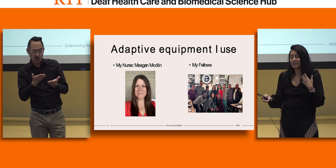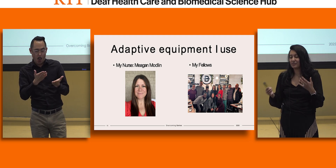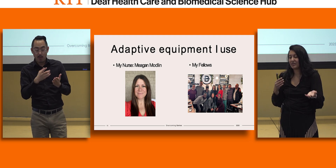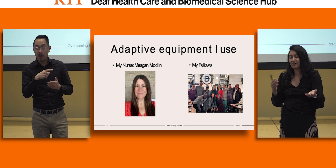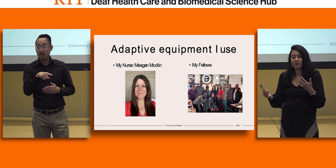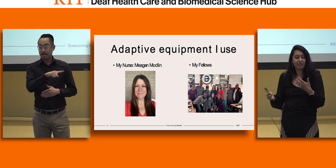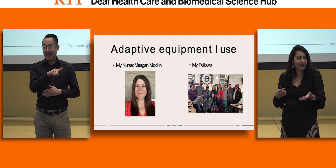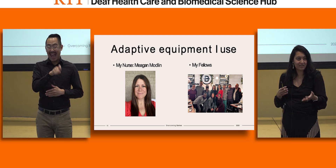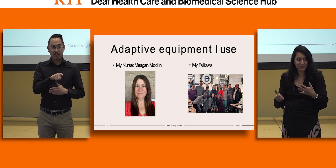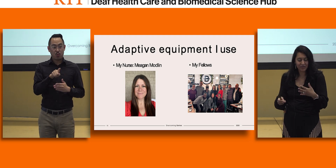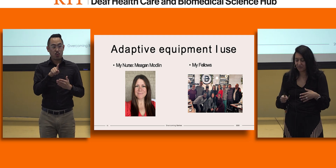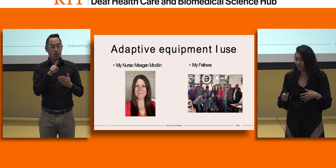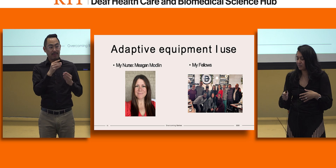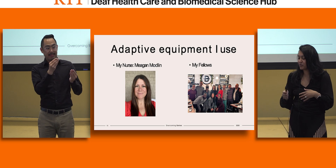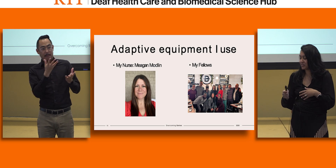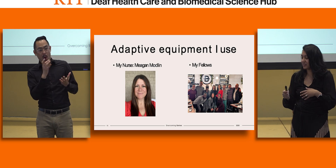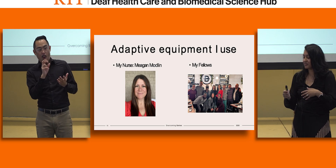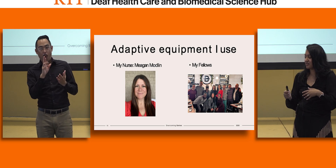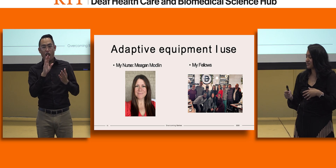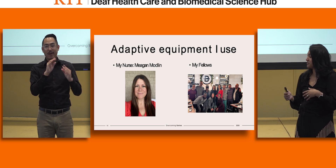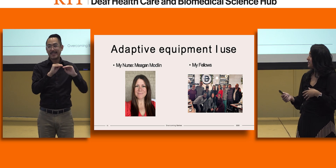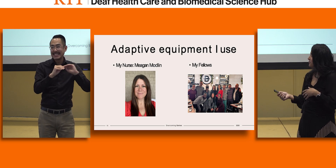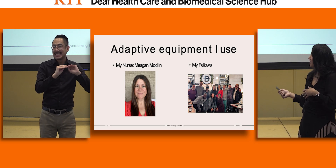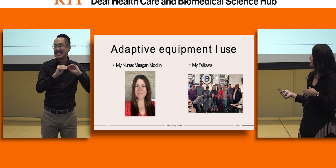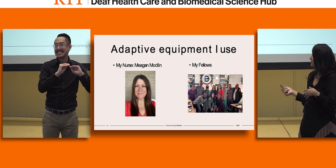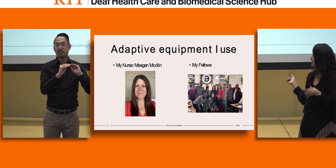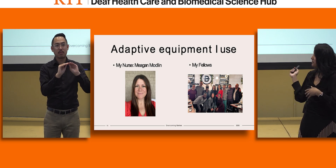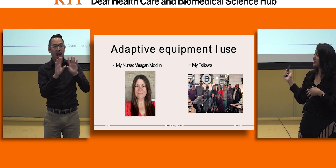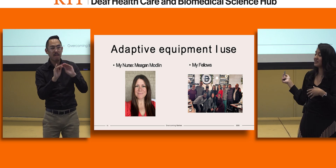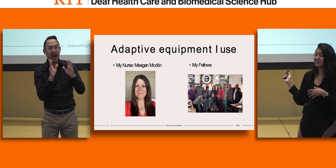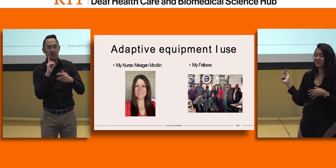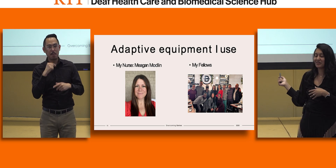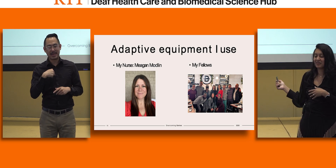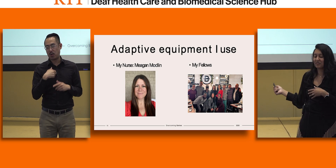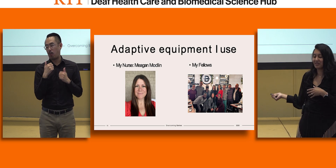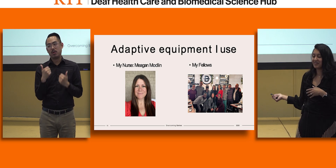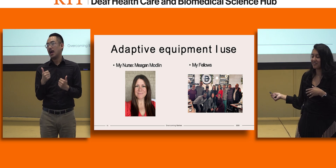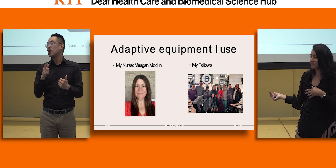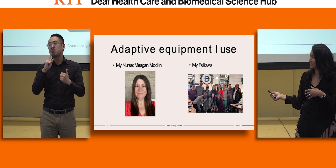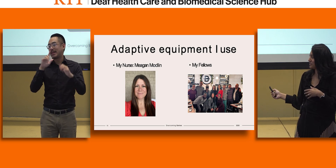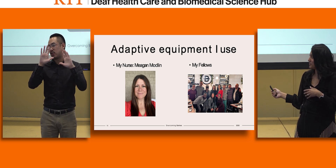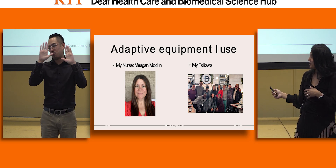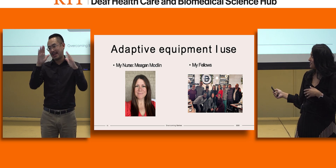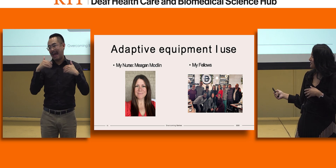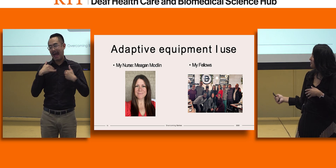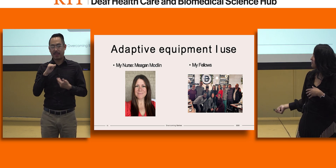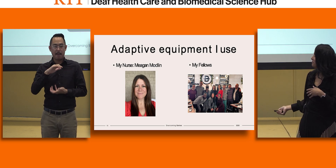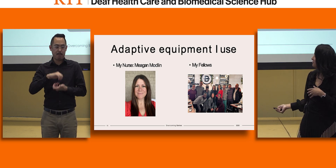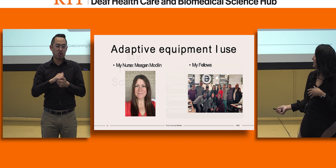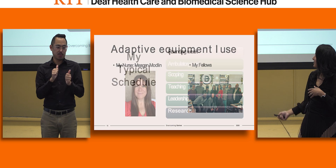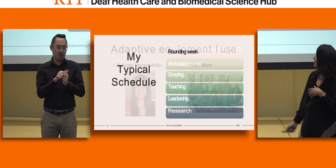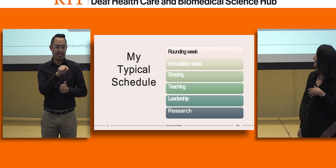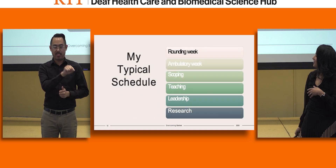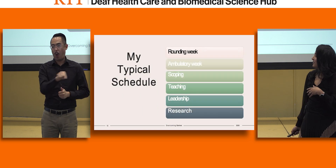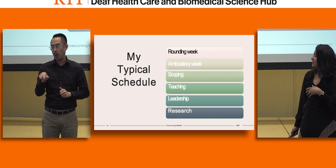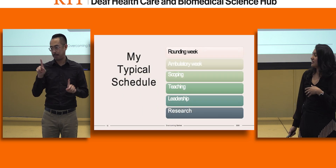And so, they will correct me or point things out to me as well. So, it's been a great collaboration partnership.